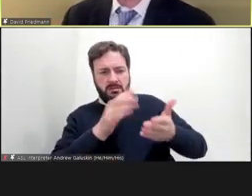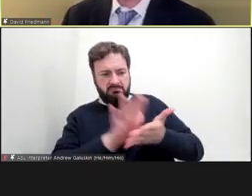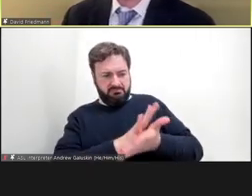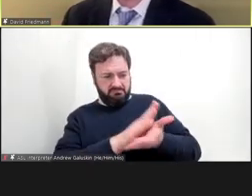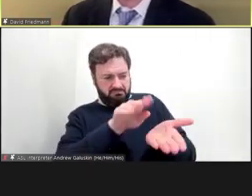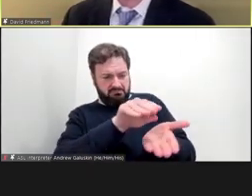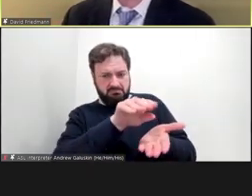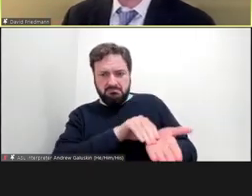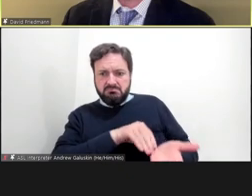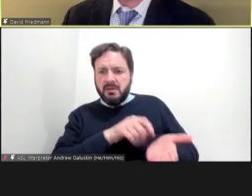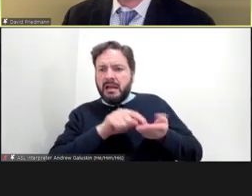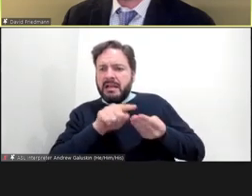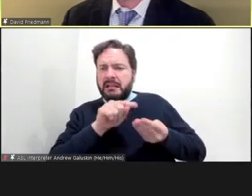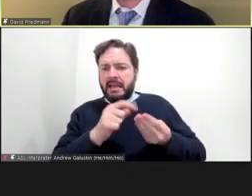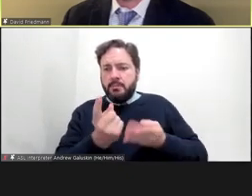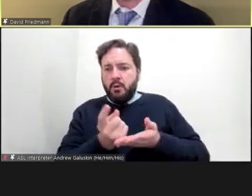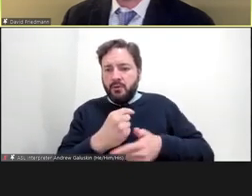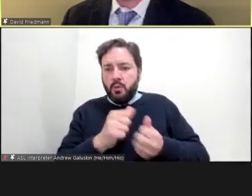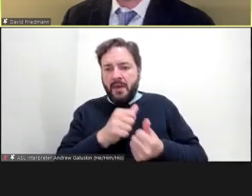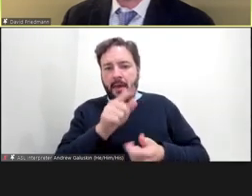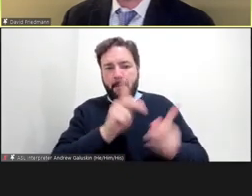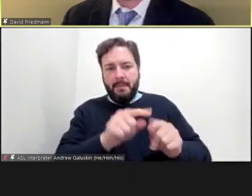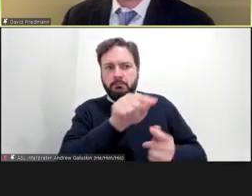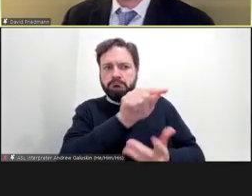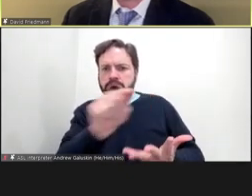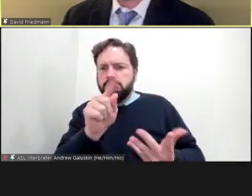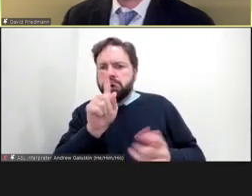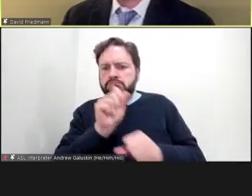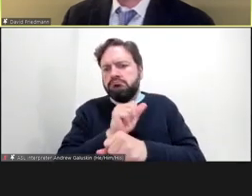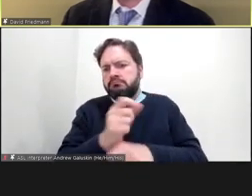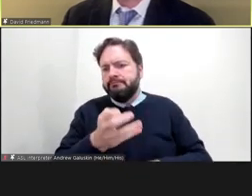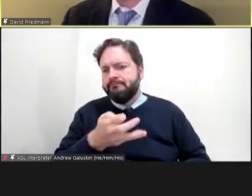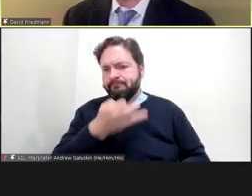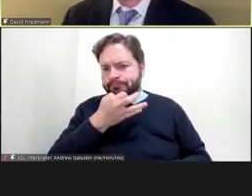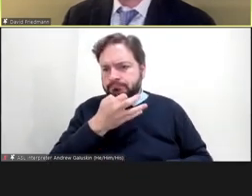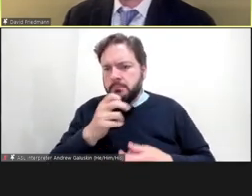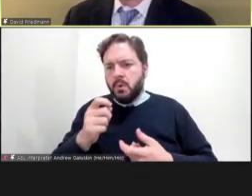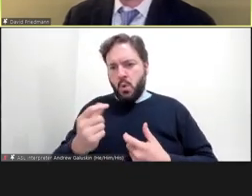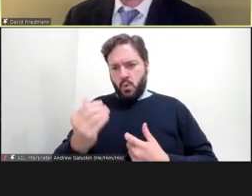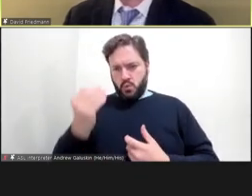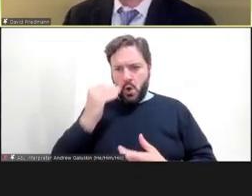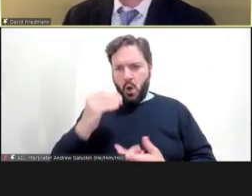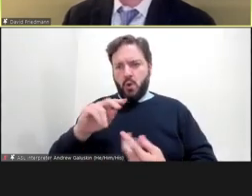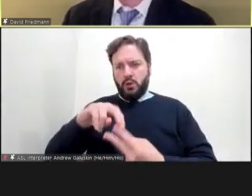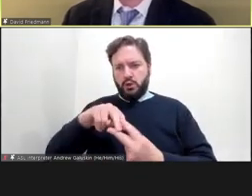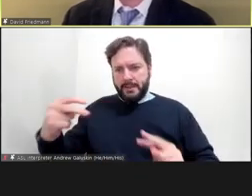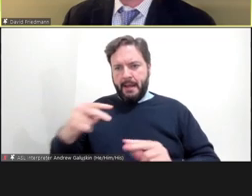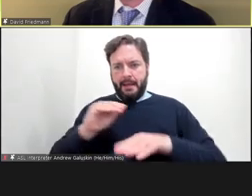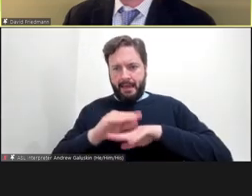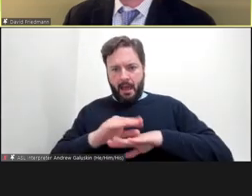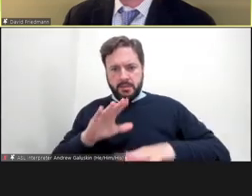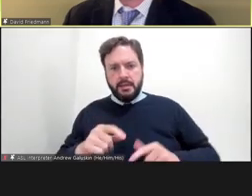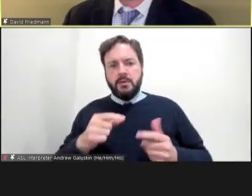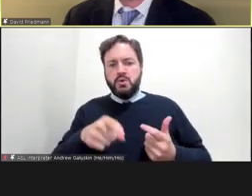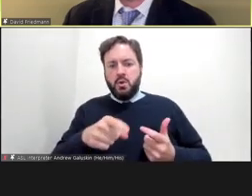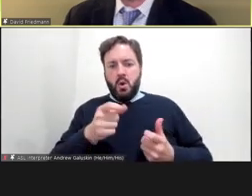and reviewed with people with real expertise, in terms of genetic counseling, to either understand that we don't know exactly what the implications are,